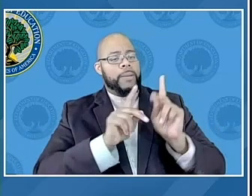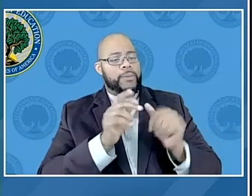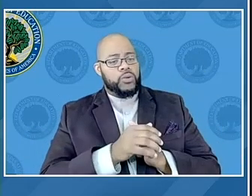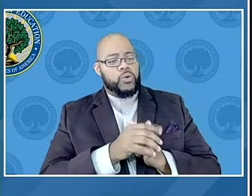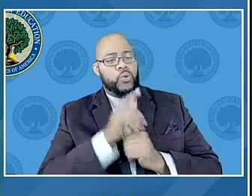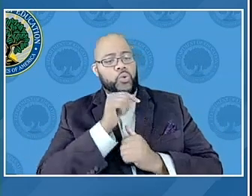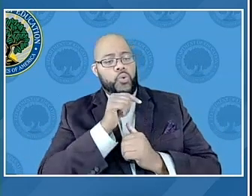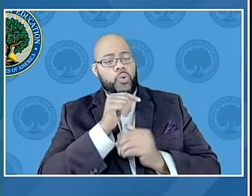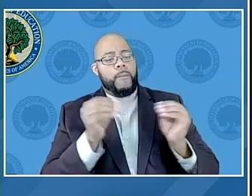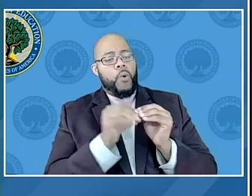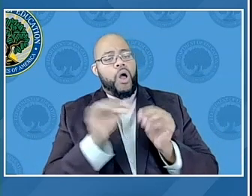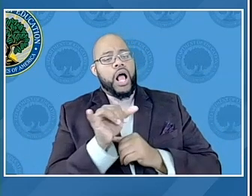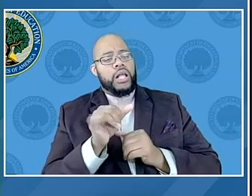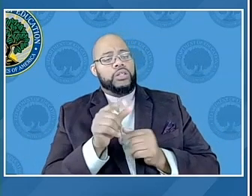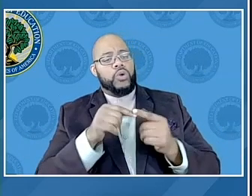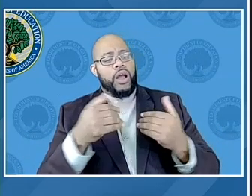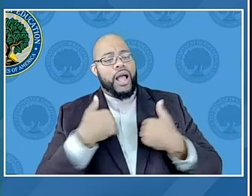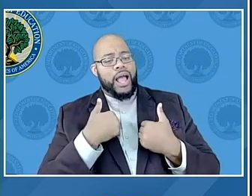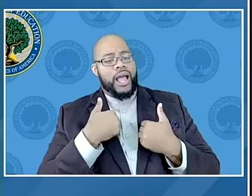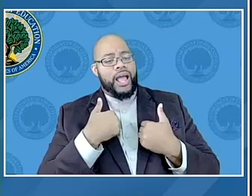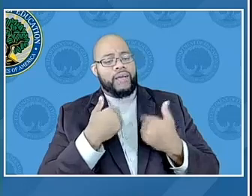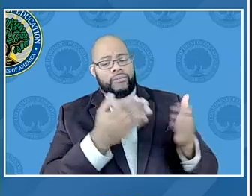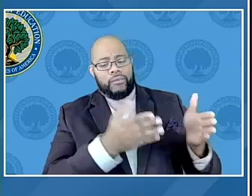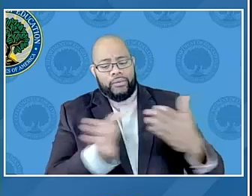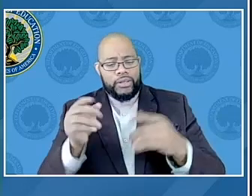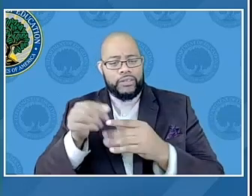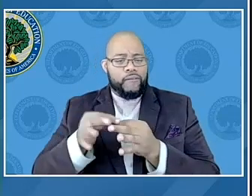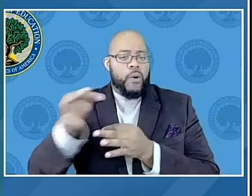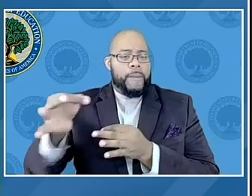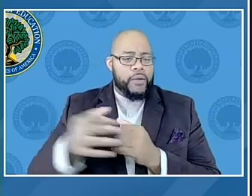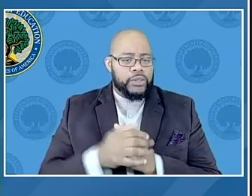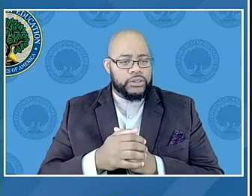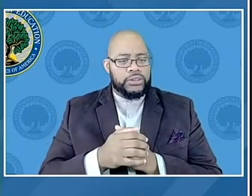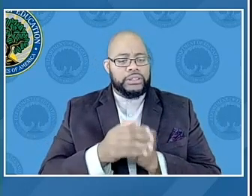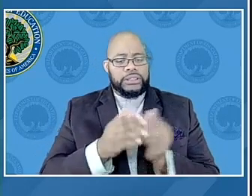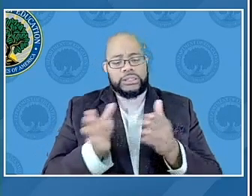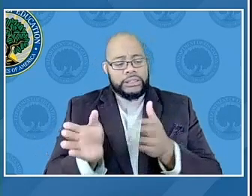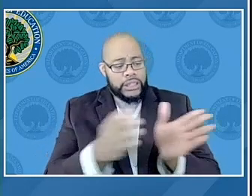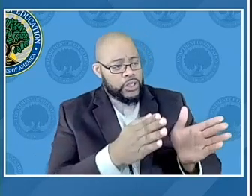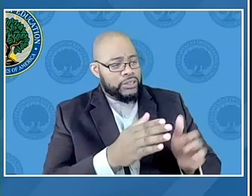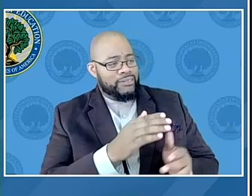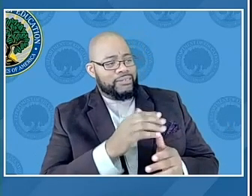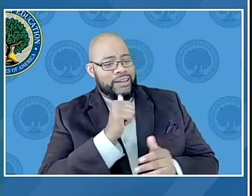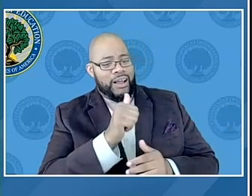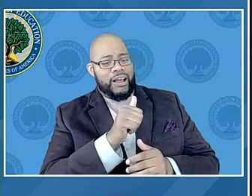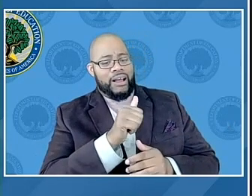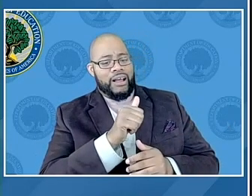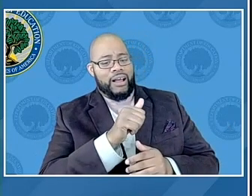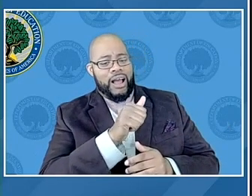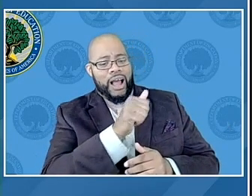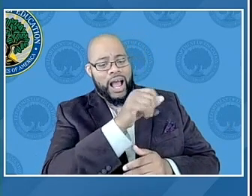likely to have been steered into forbearance, steered into non-IDR plans, received bad advice from their servicer,